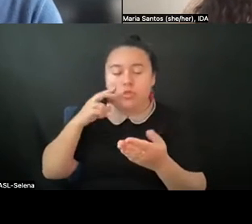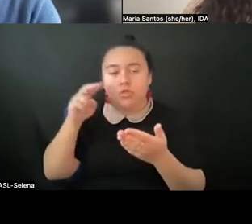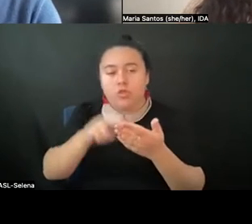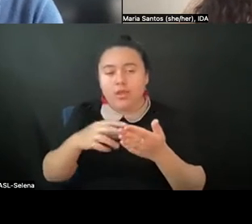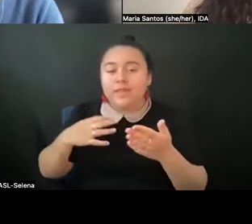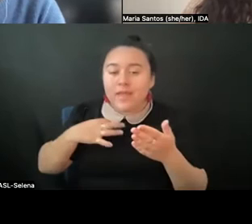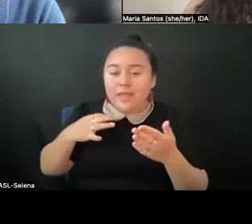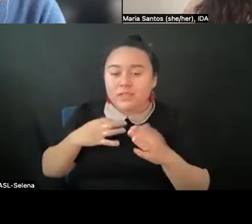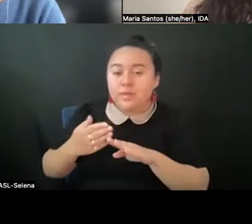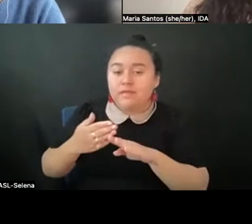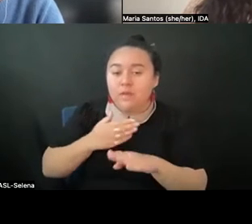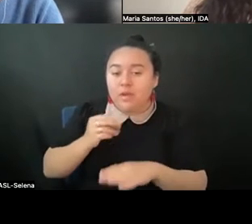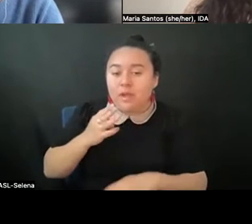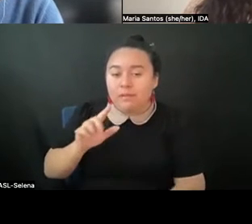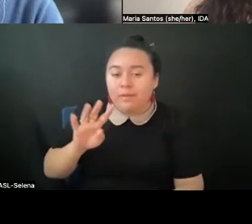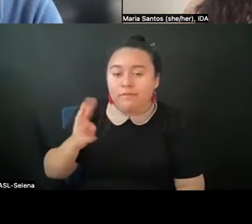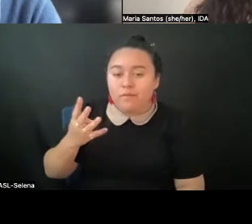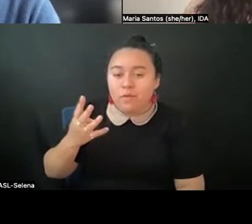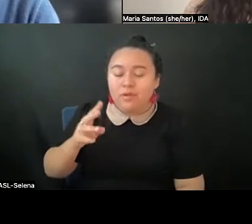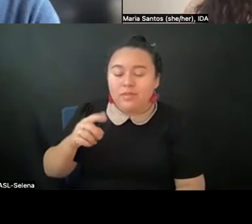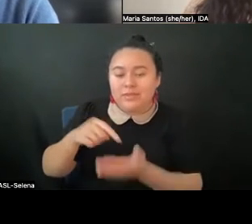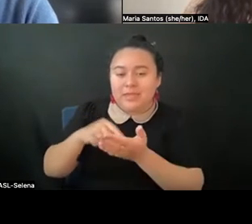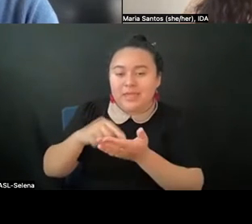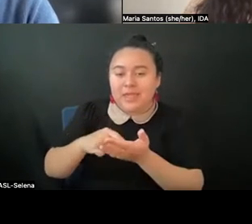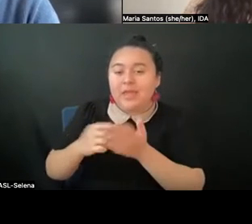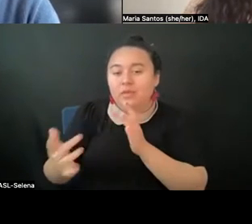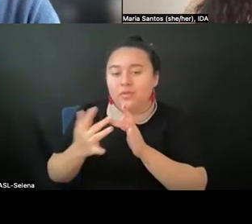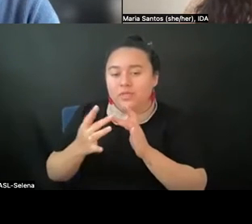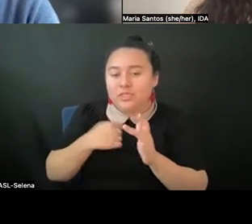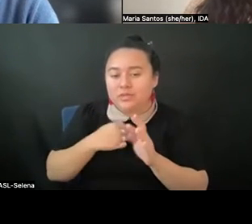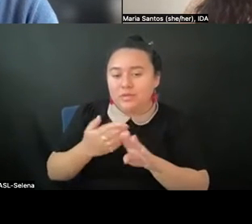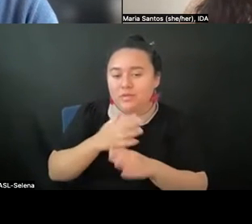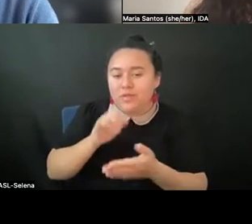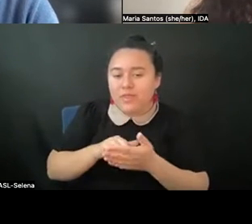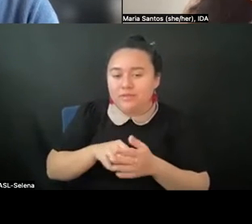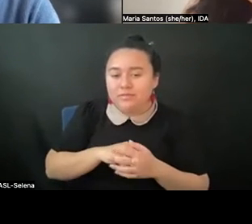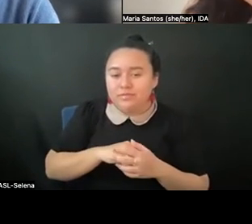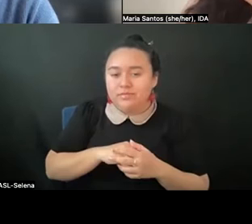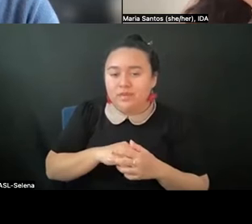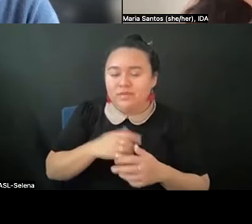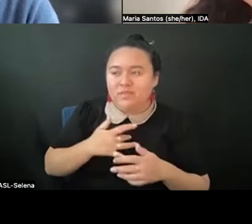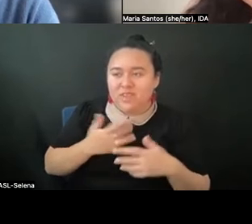you can always reach out to me before then, if you're not sure if you are eligible.